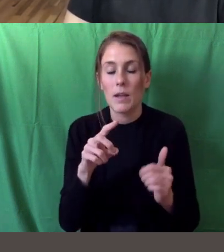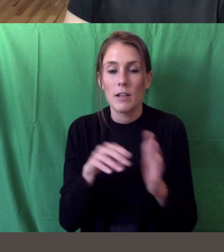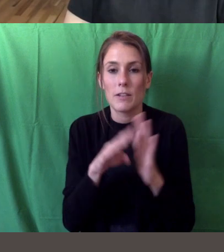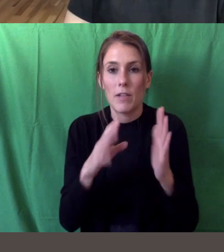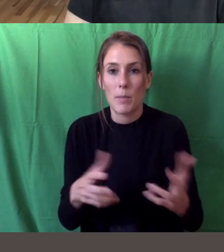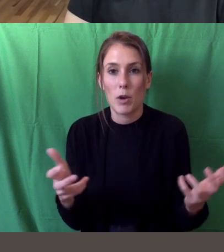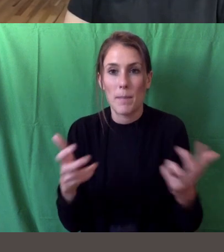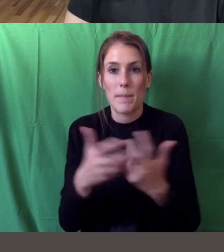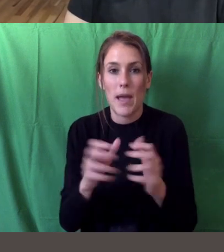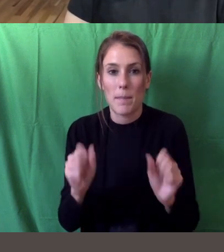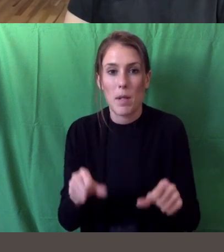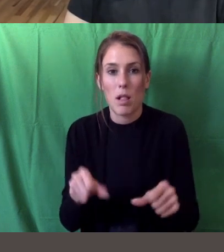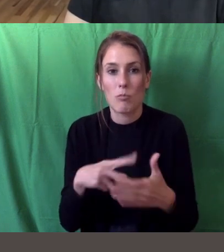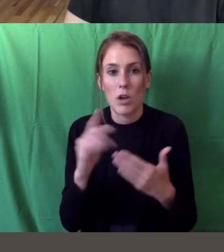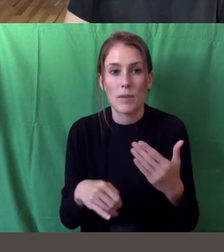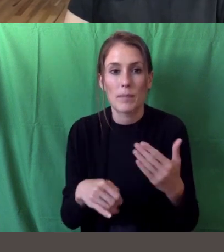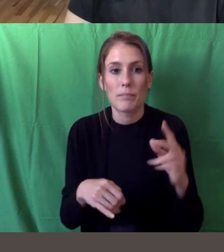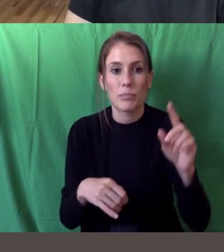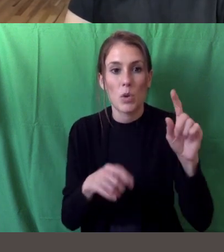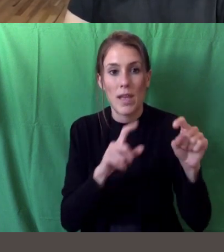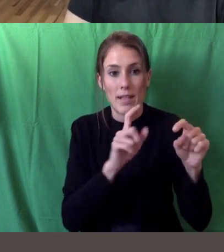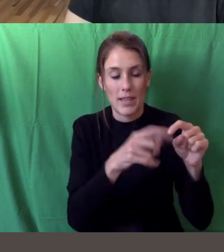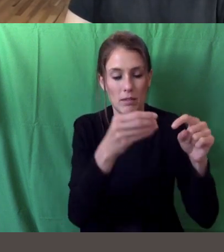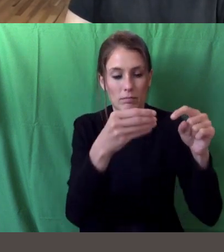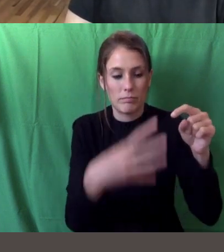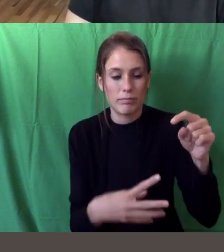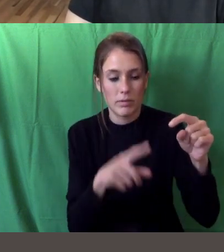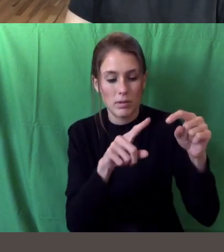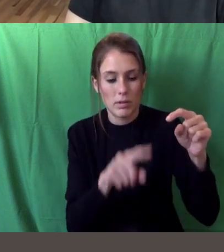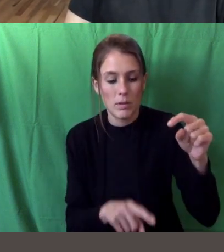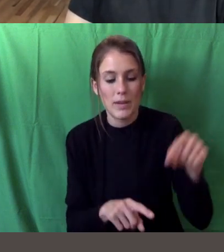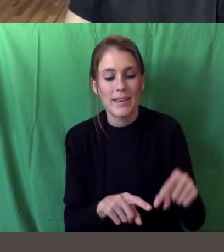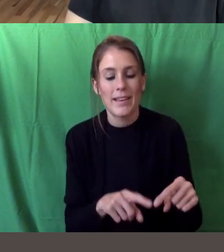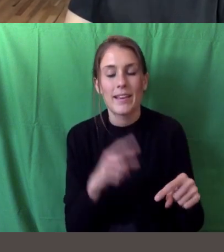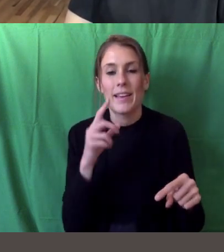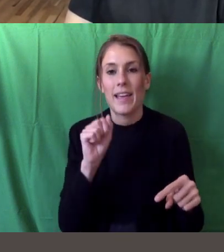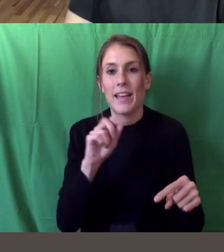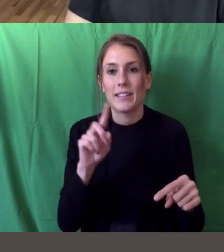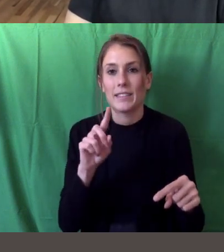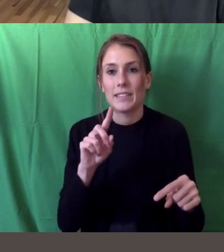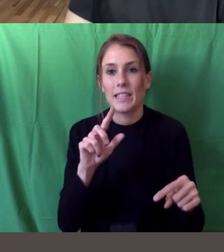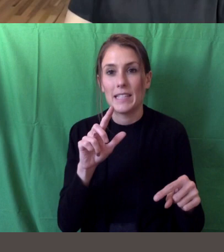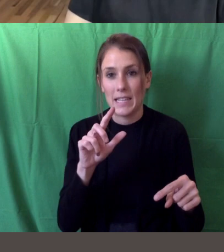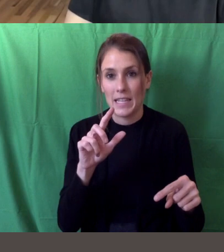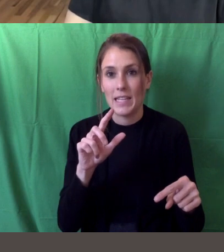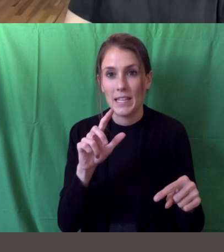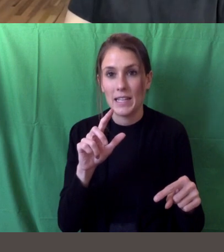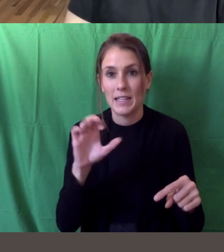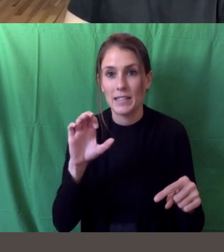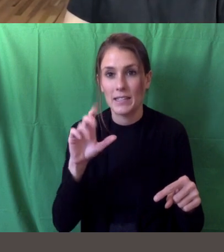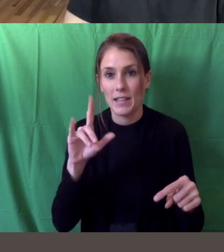So if I right click on azure.yaml and I scroll through the context menu, I will see Azure Developer CLI or azd in there.